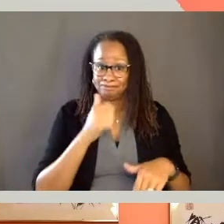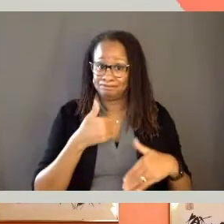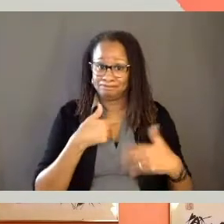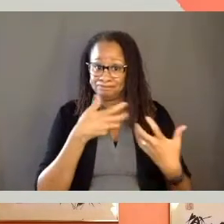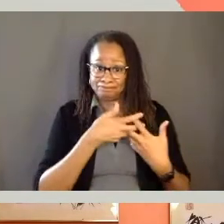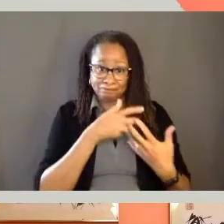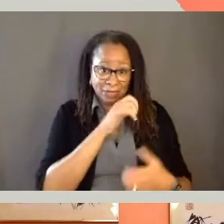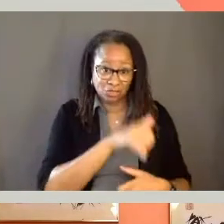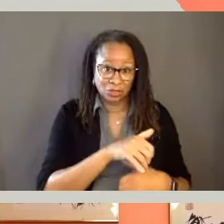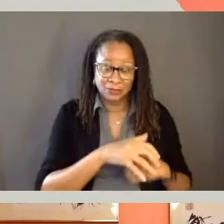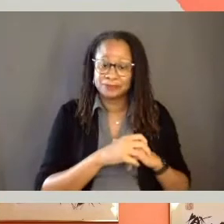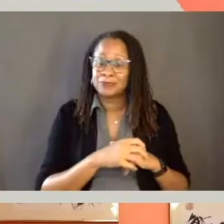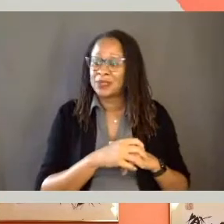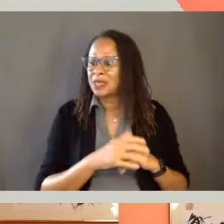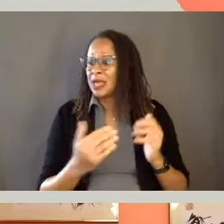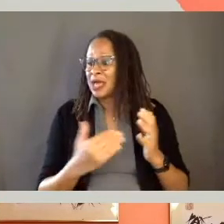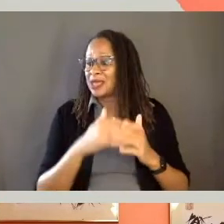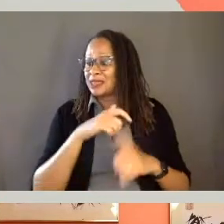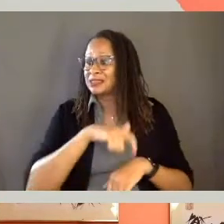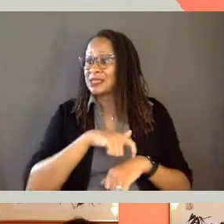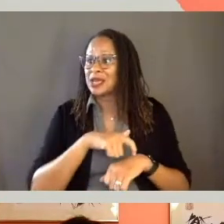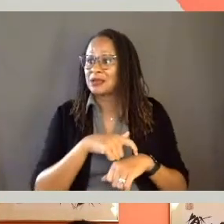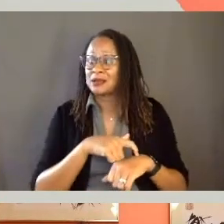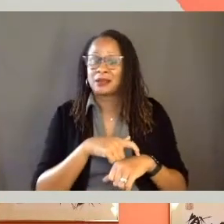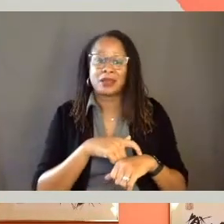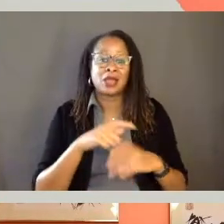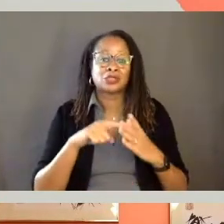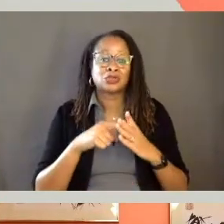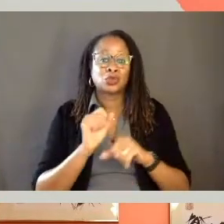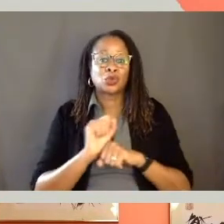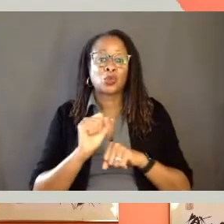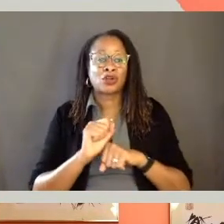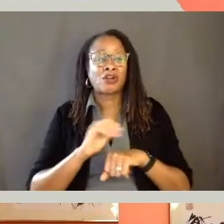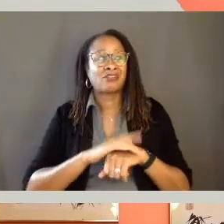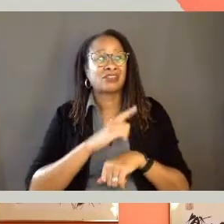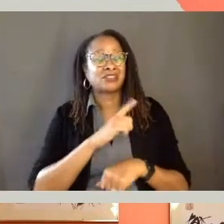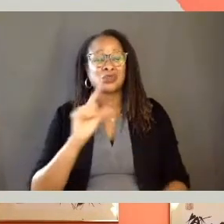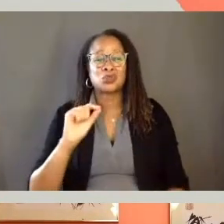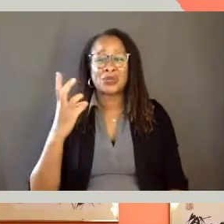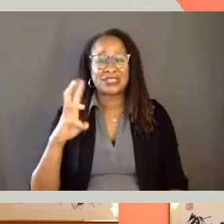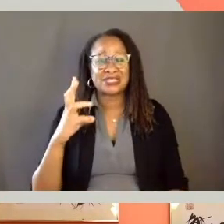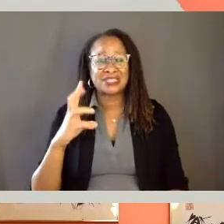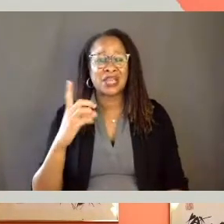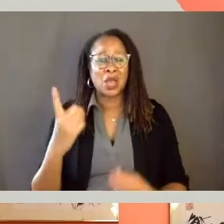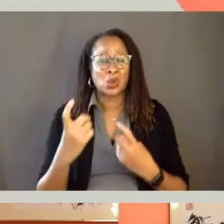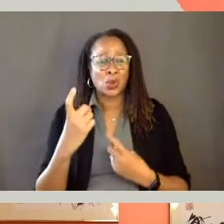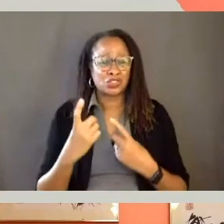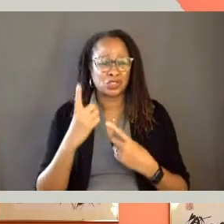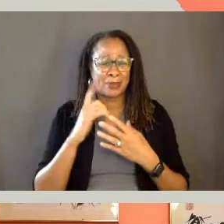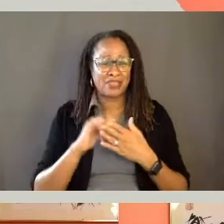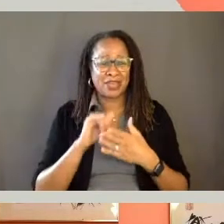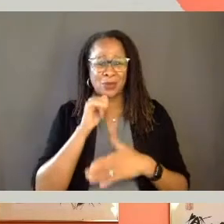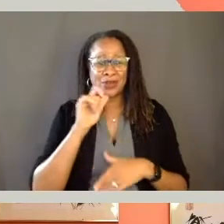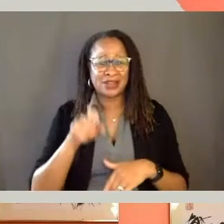And at the time I think I started working on this in 2016 even questions about that weren't necessarily on my mind.